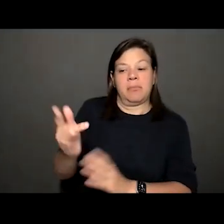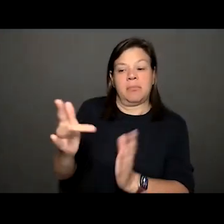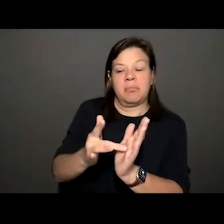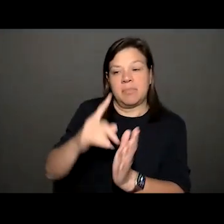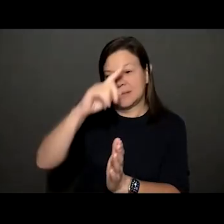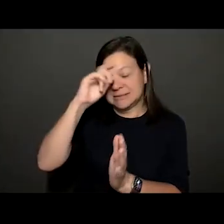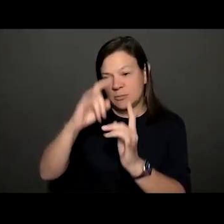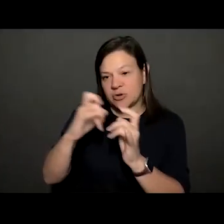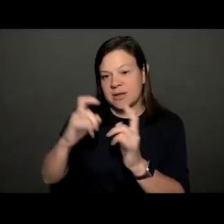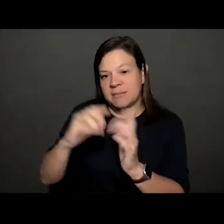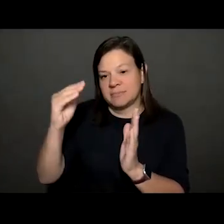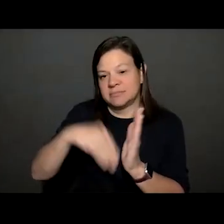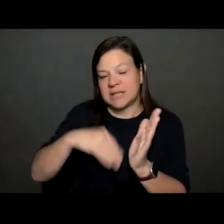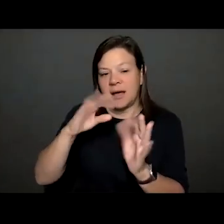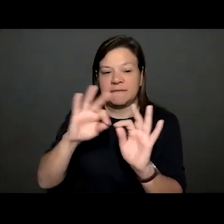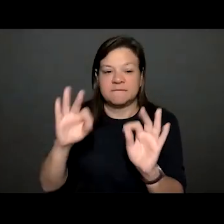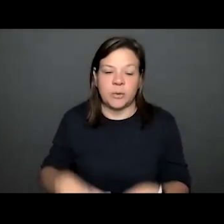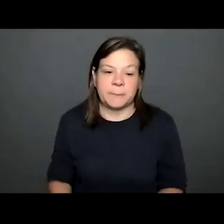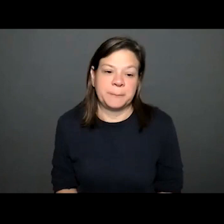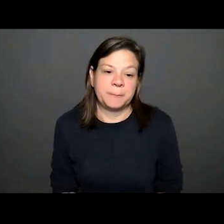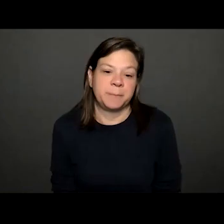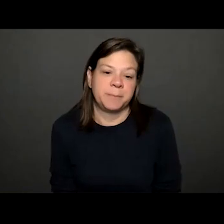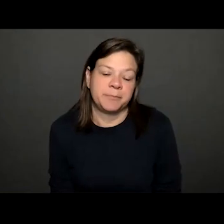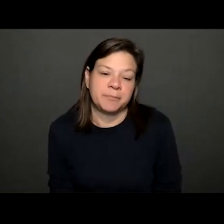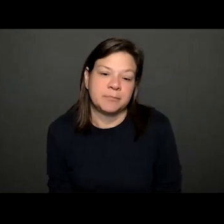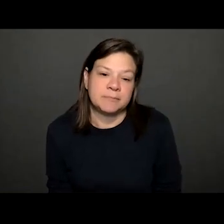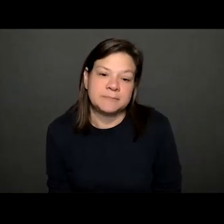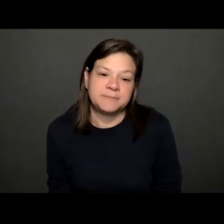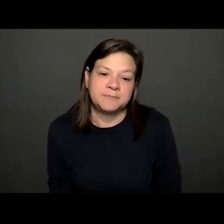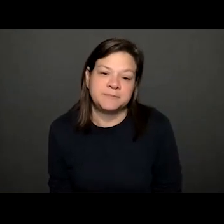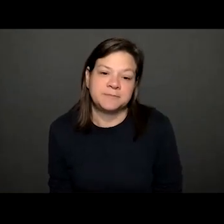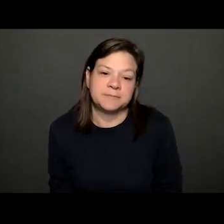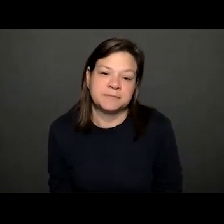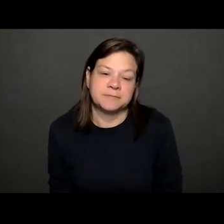AND THEN WHAT IS EVEN COOL ER, YOU CAN SEE THAT I